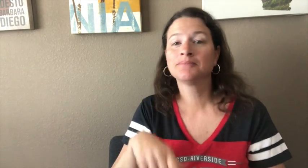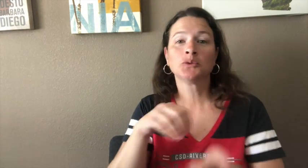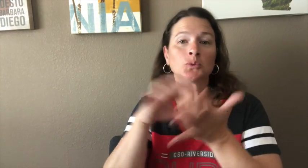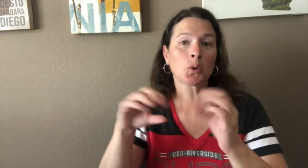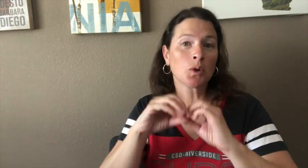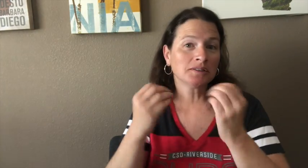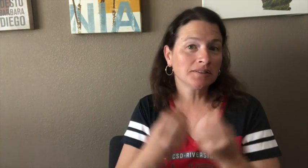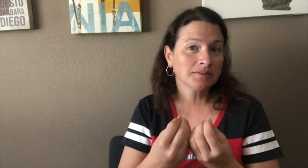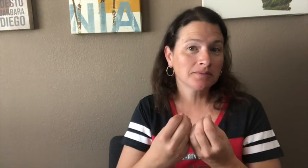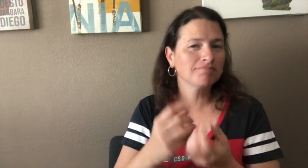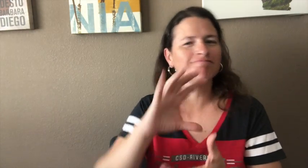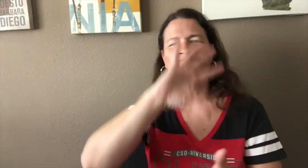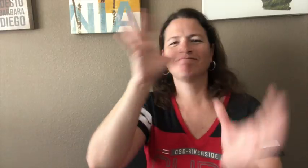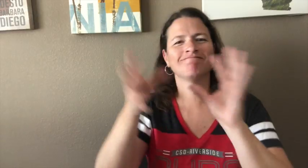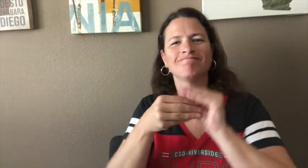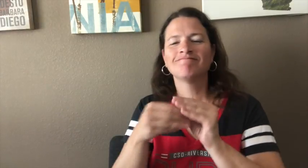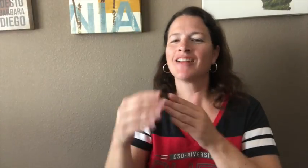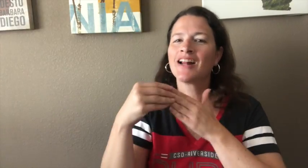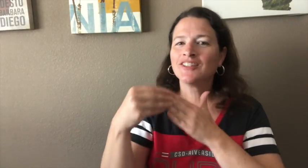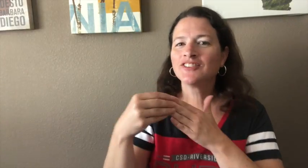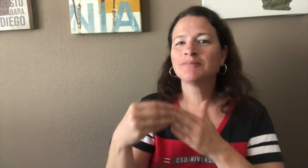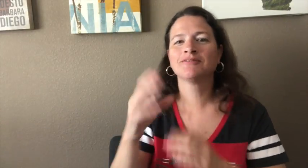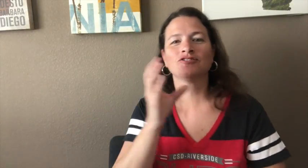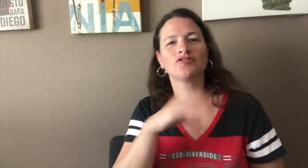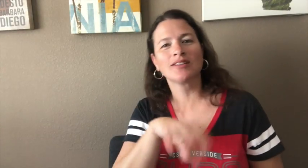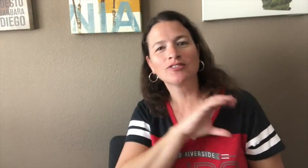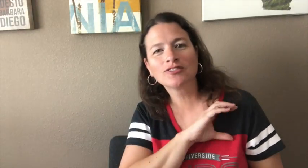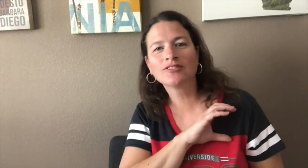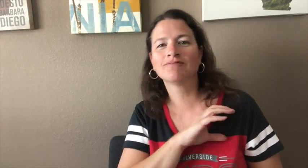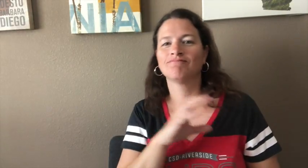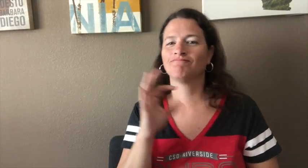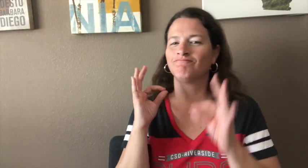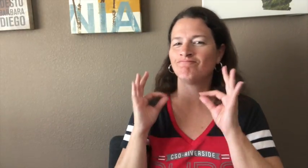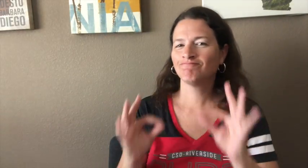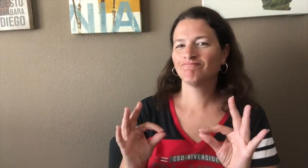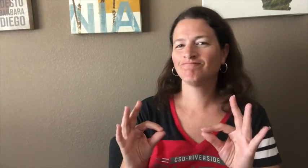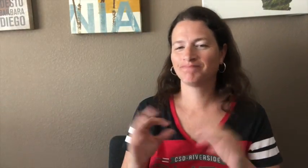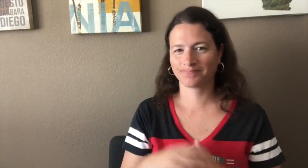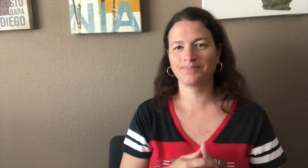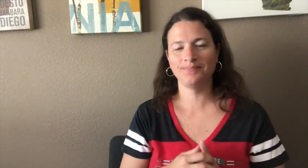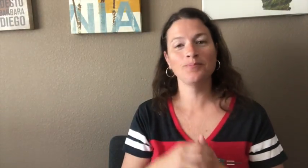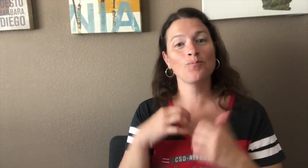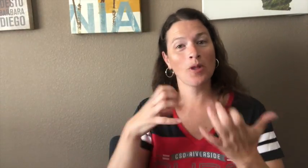organizations all around skills and Citizenship and leadership,